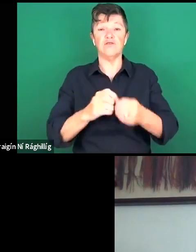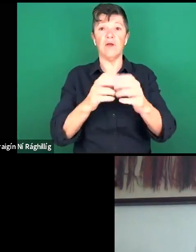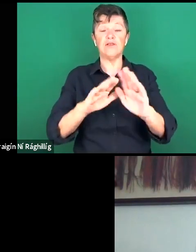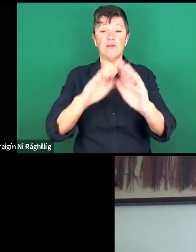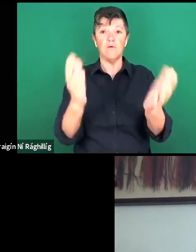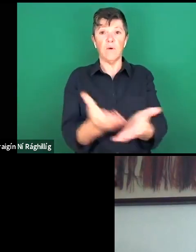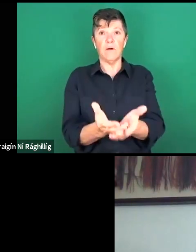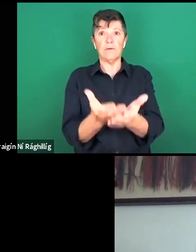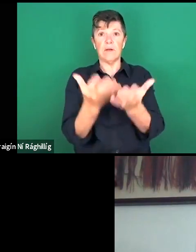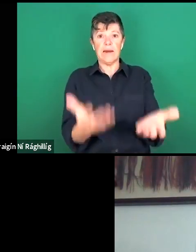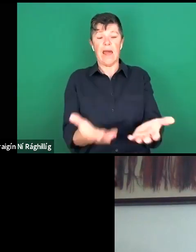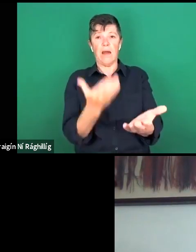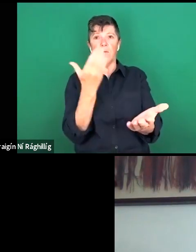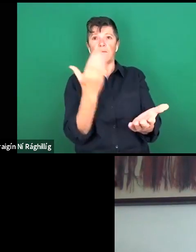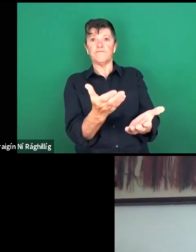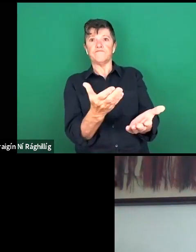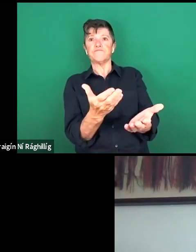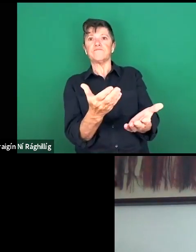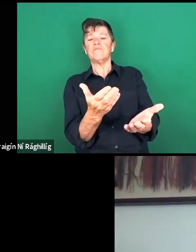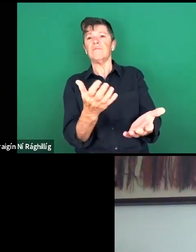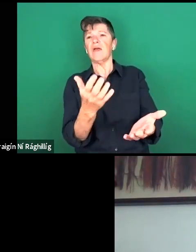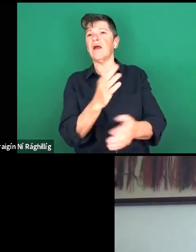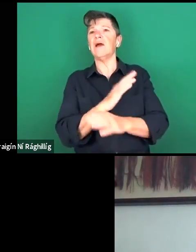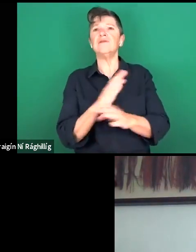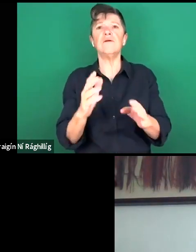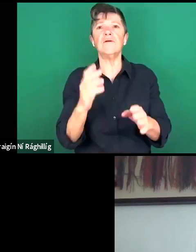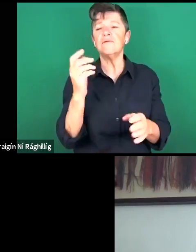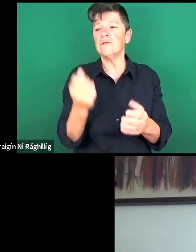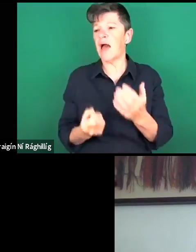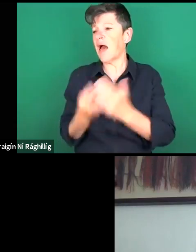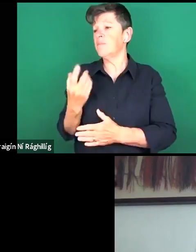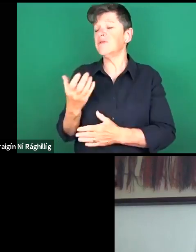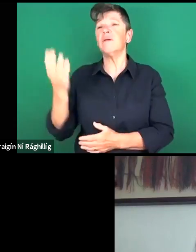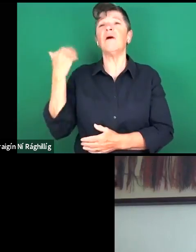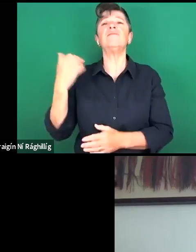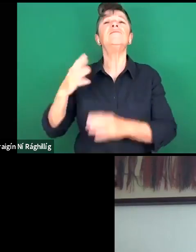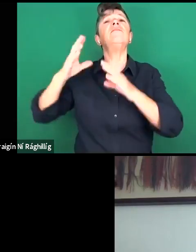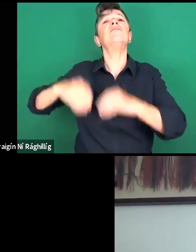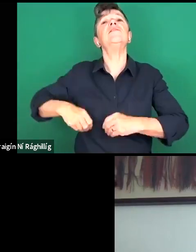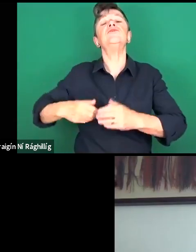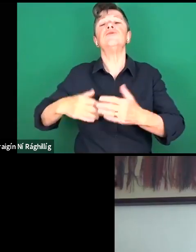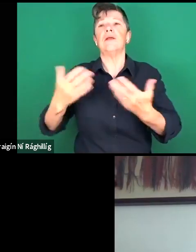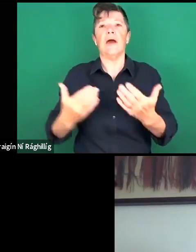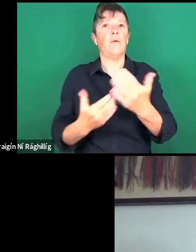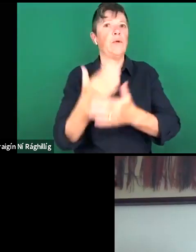but certainly draw on the work of scholar from around the world